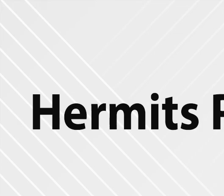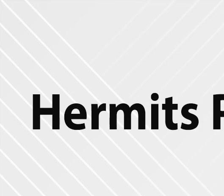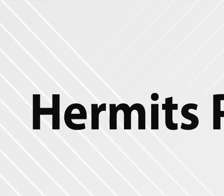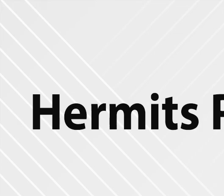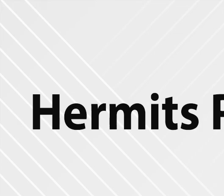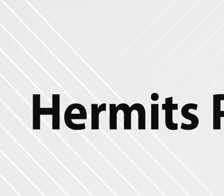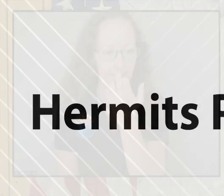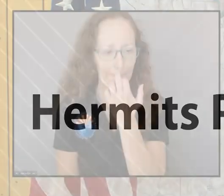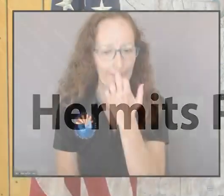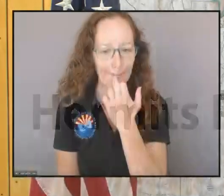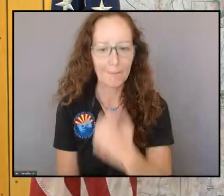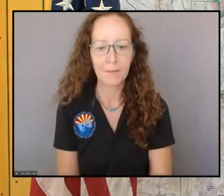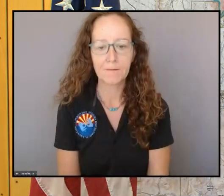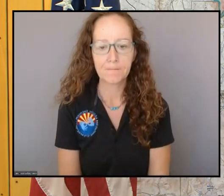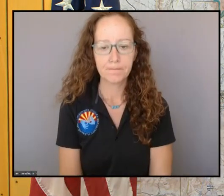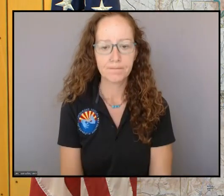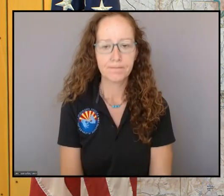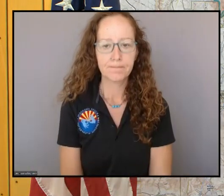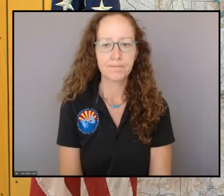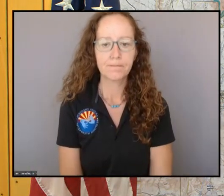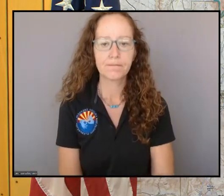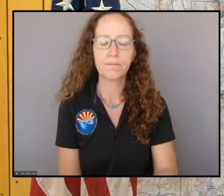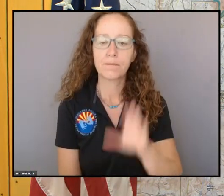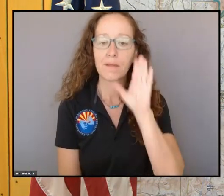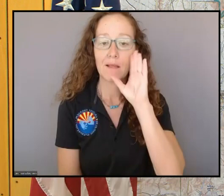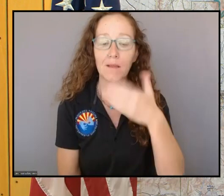Hello, I'm Kyle Cannon, Operations Section Chief with